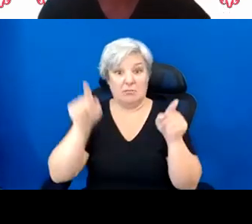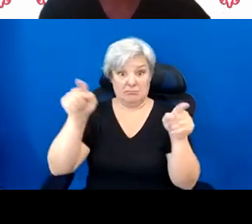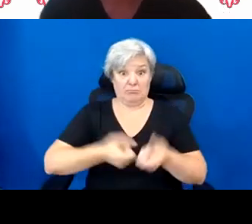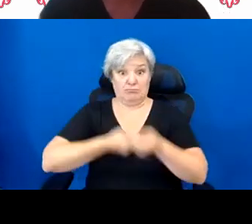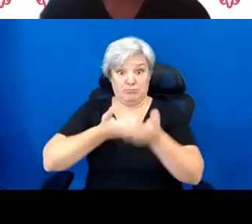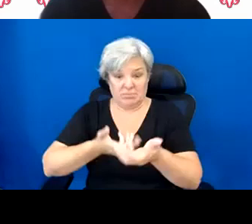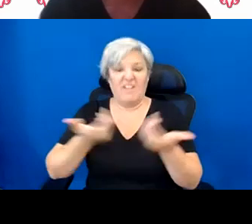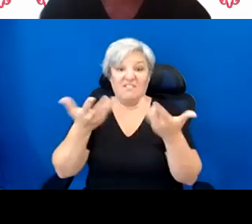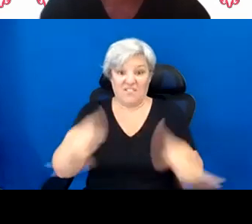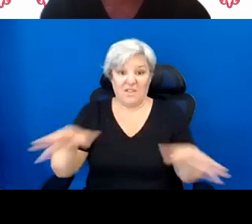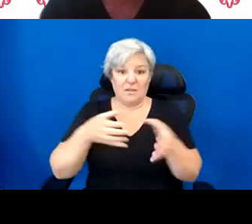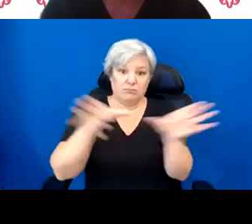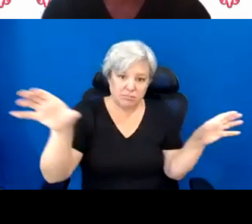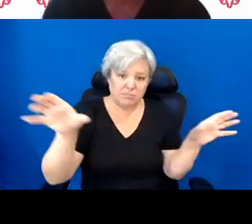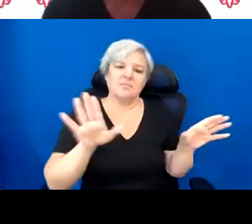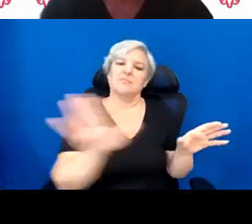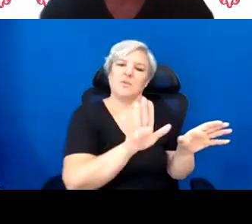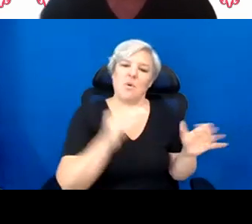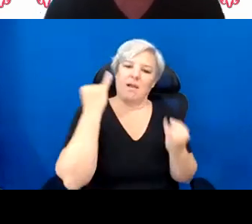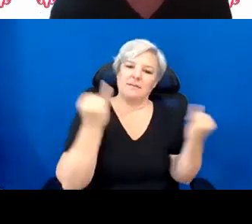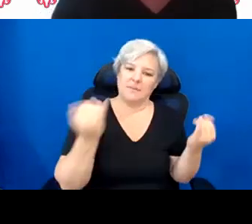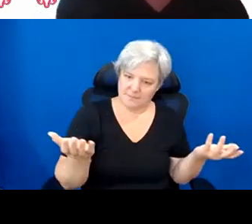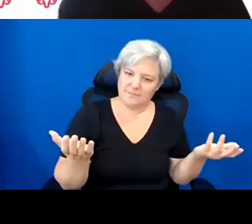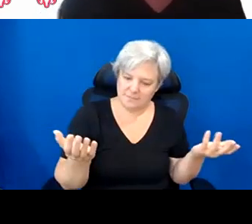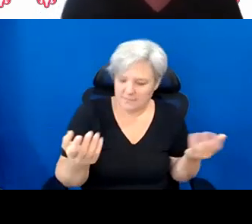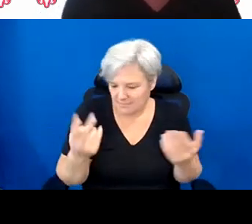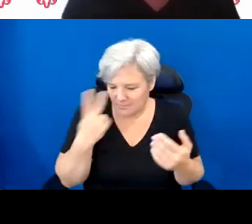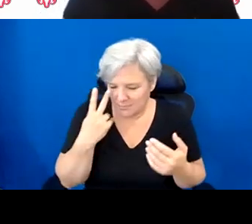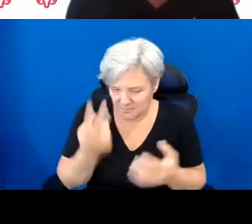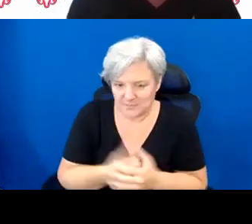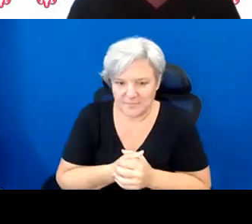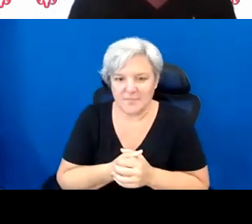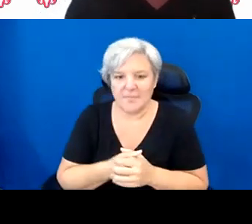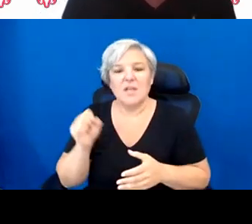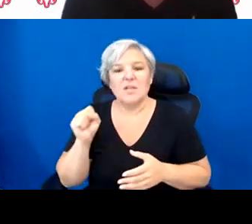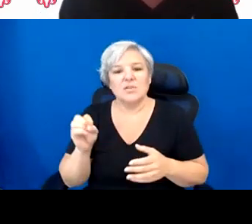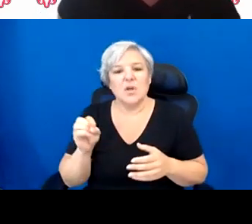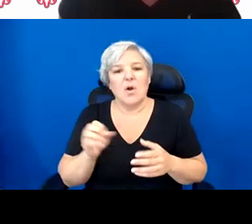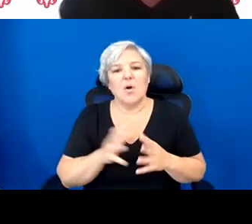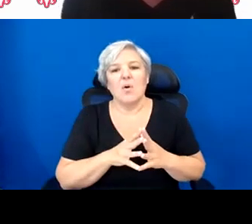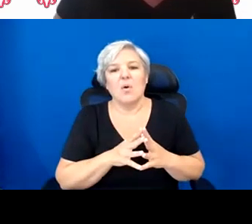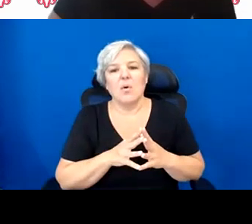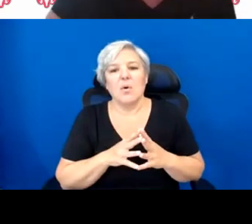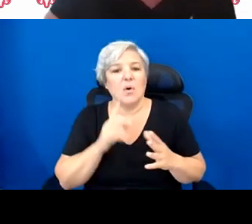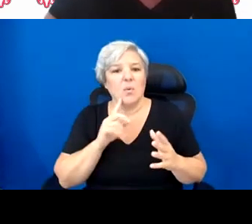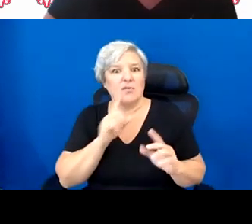to our discussion around integrating student voice across campus. So we're really looking forward